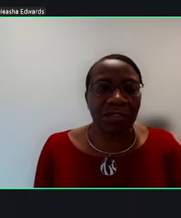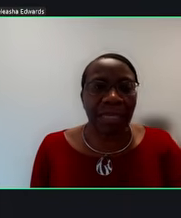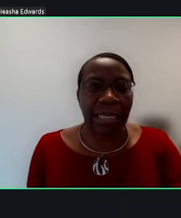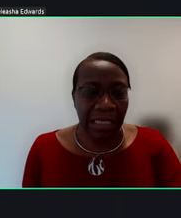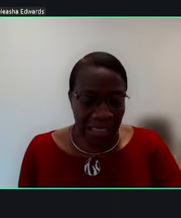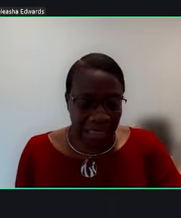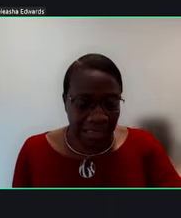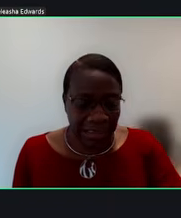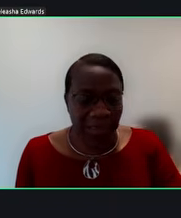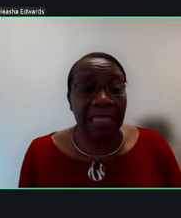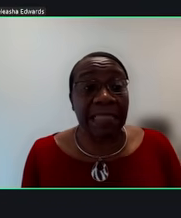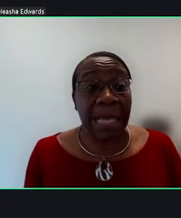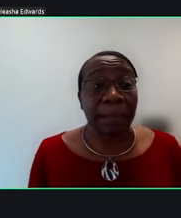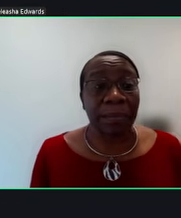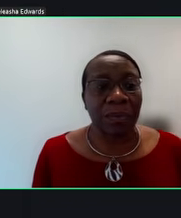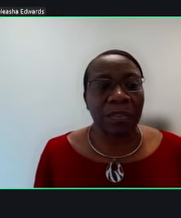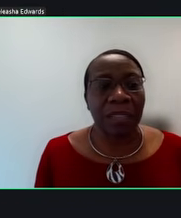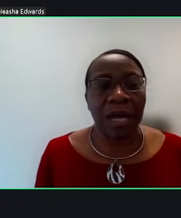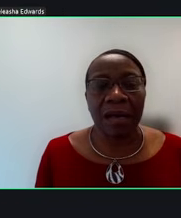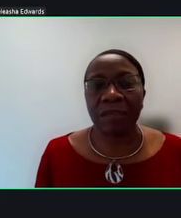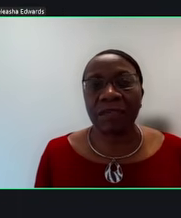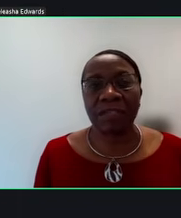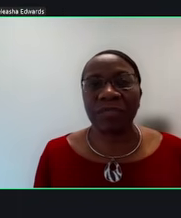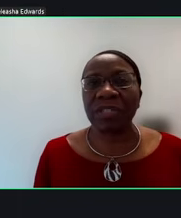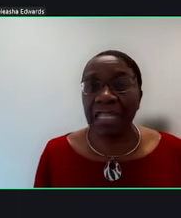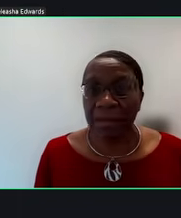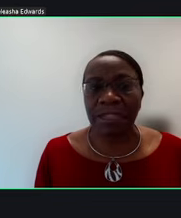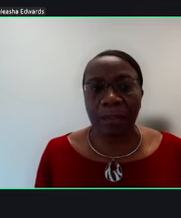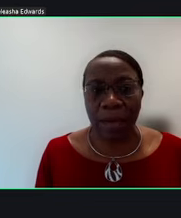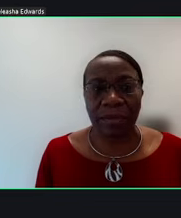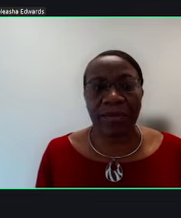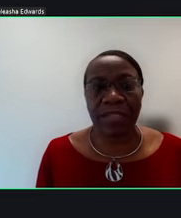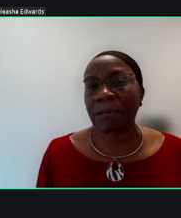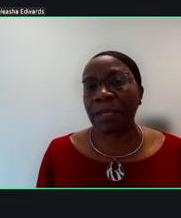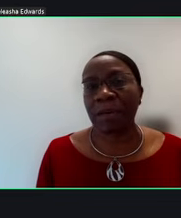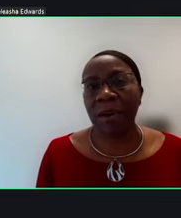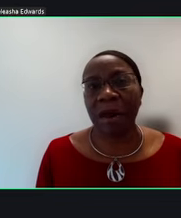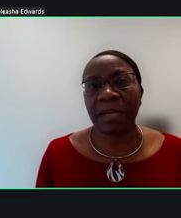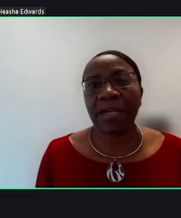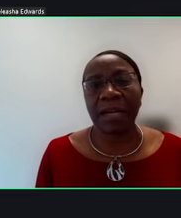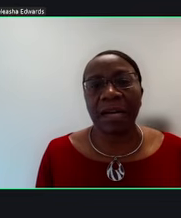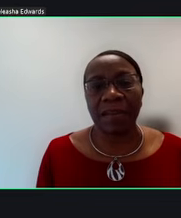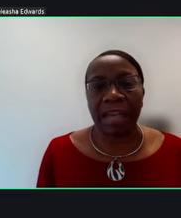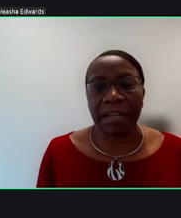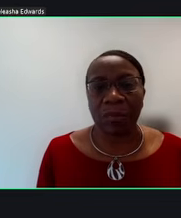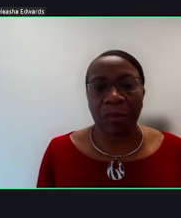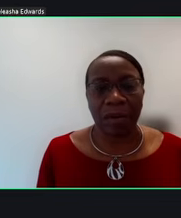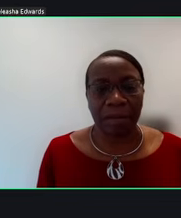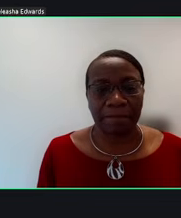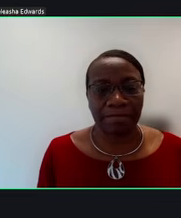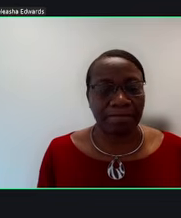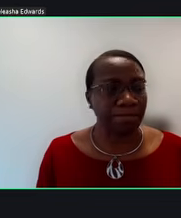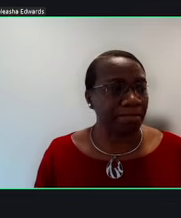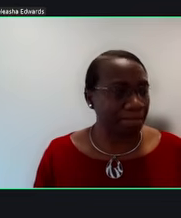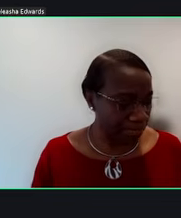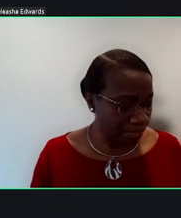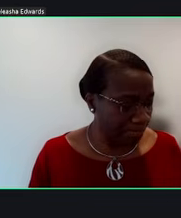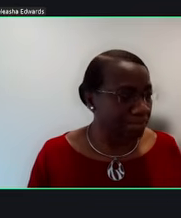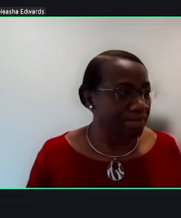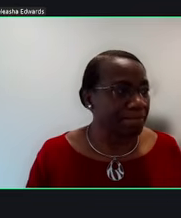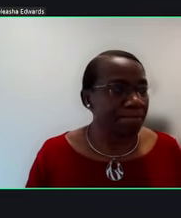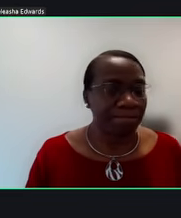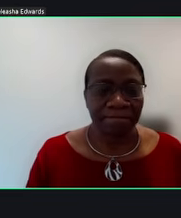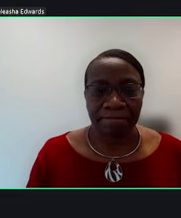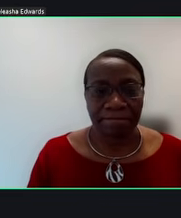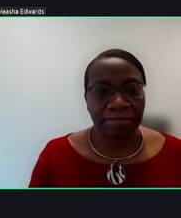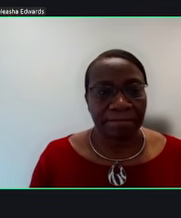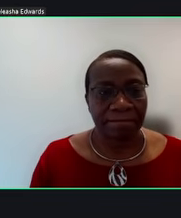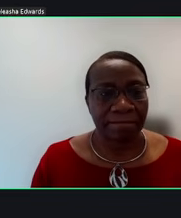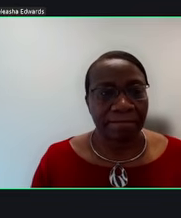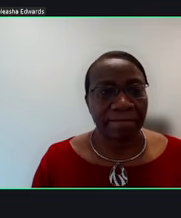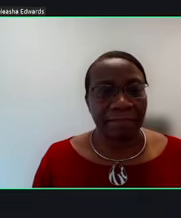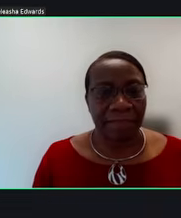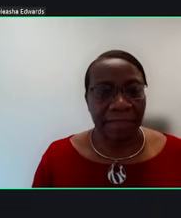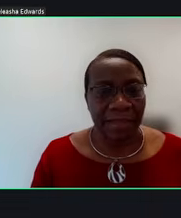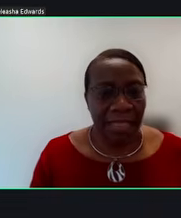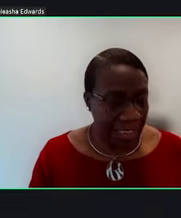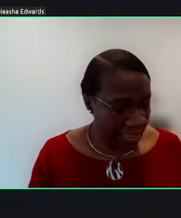screen some examples of different types of partners that'll be a part of that network.